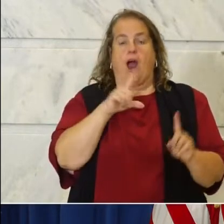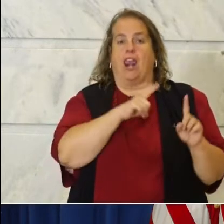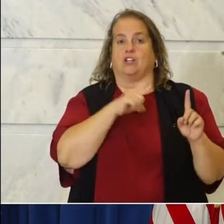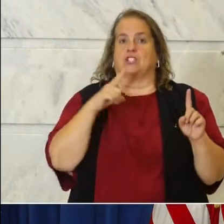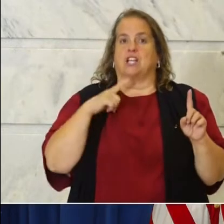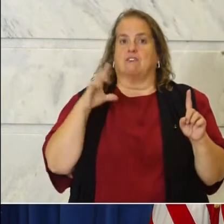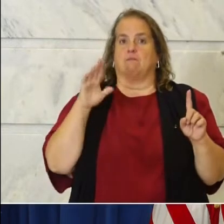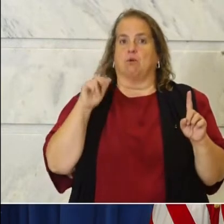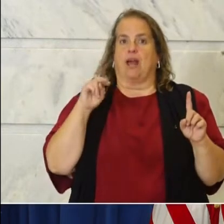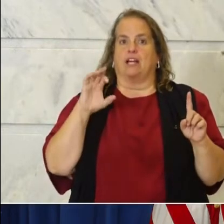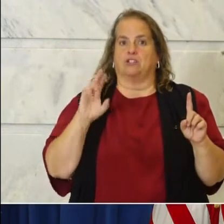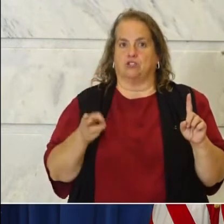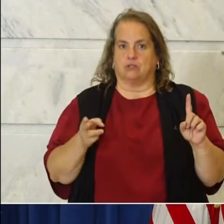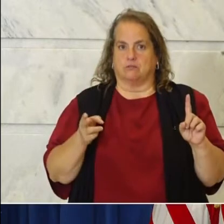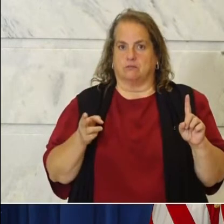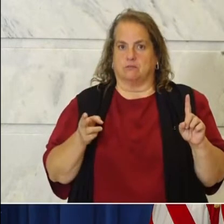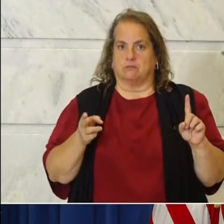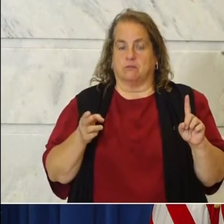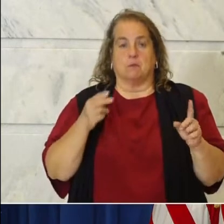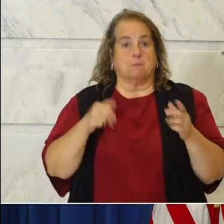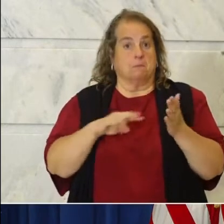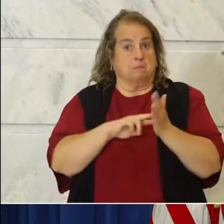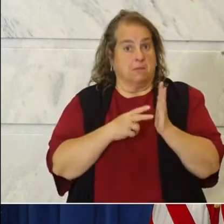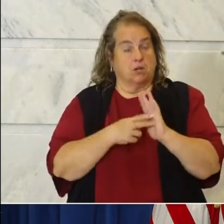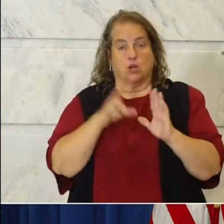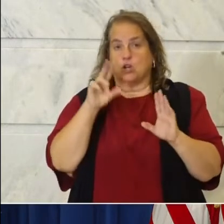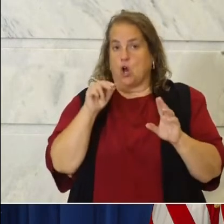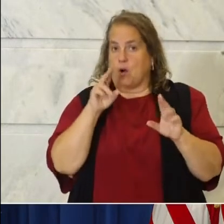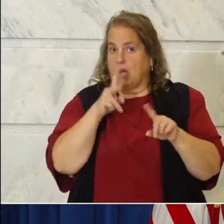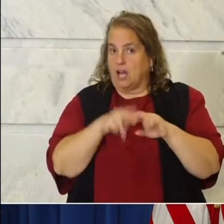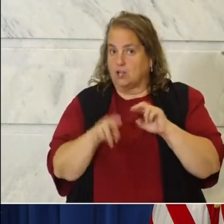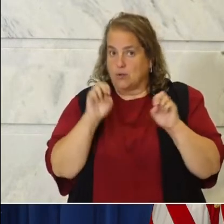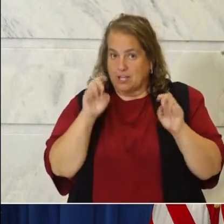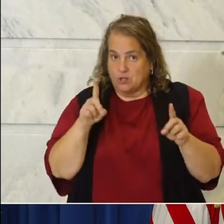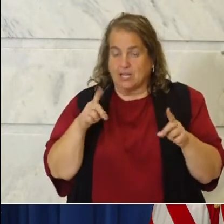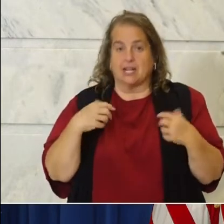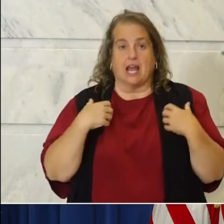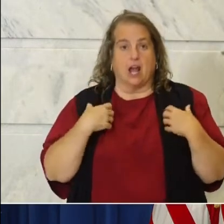let me repeat that it means no cuts to education, health, public safety, where